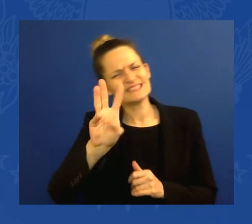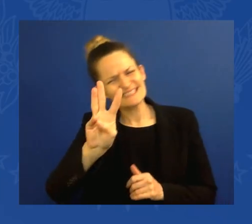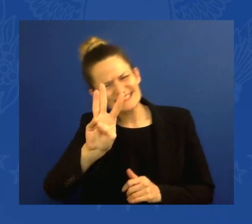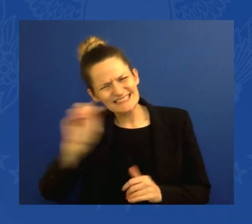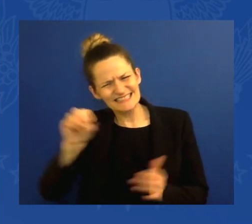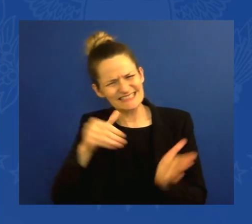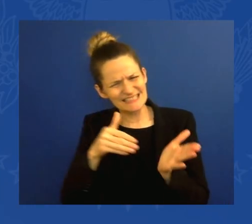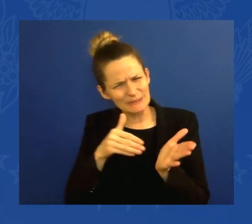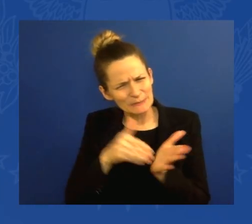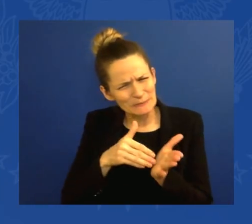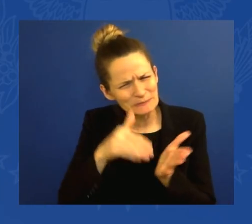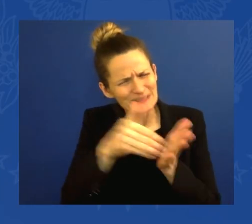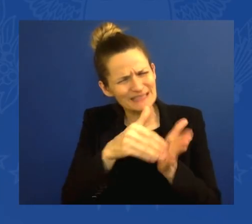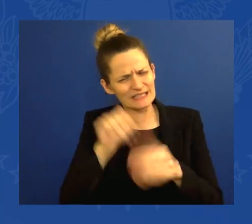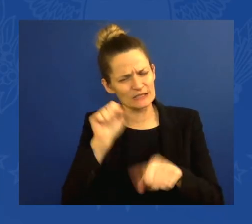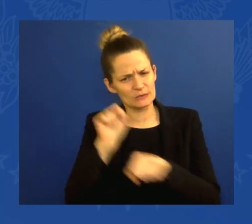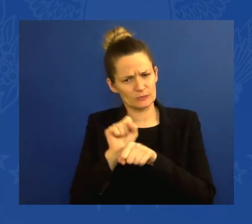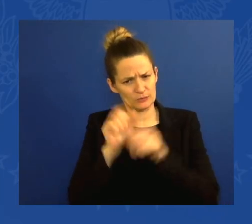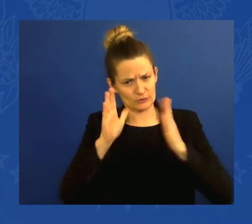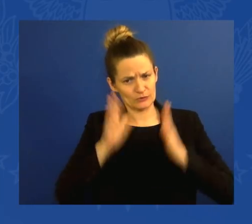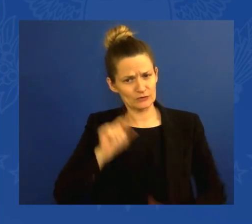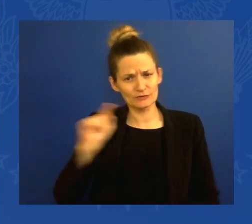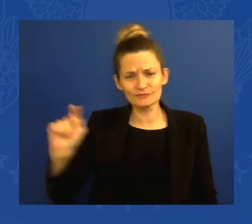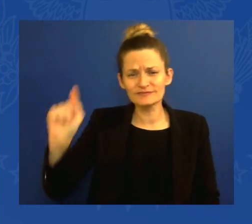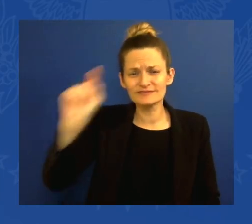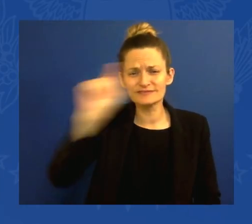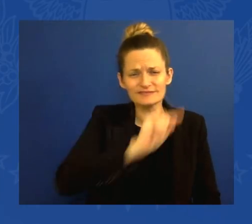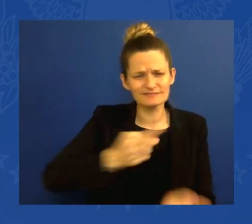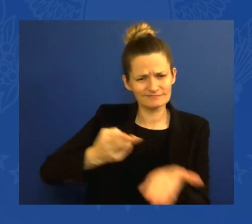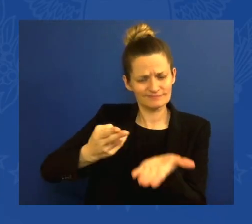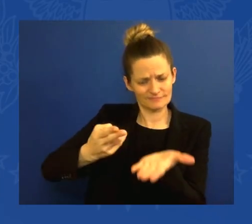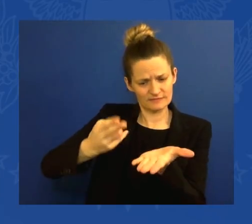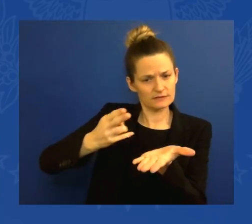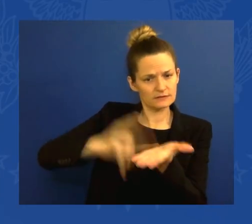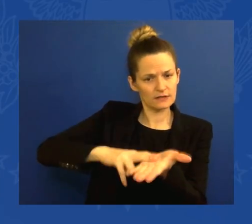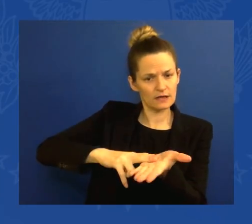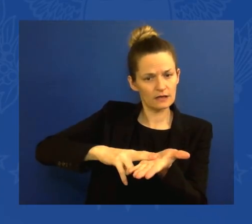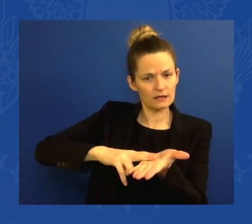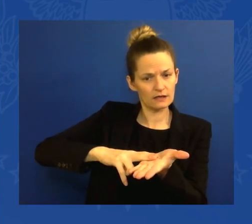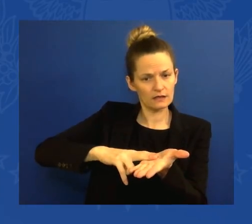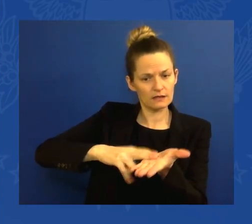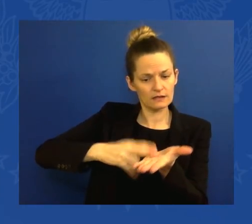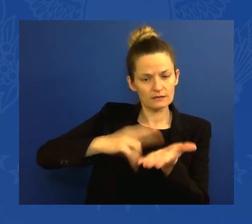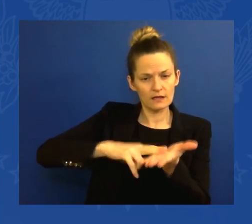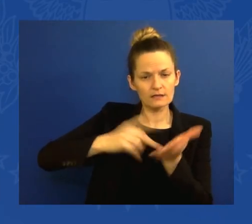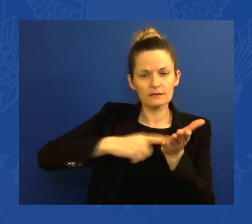clauses that were included in the fine print in their contracts, and many don't even know those exist.